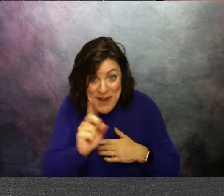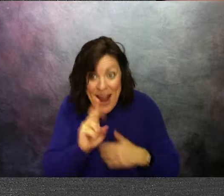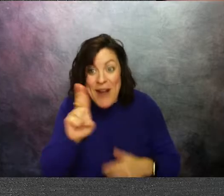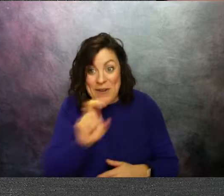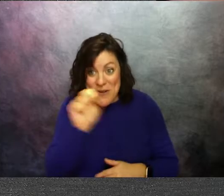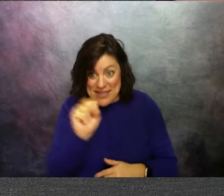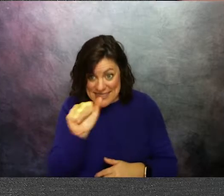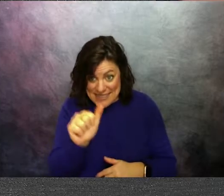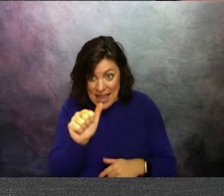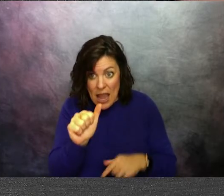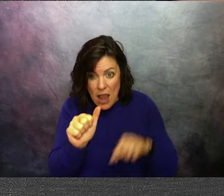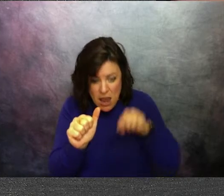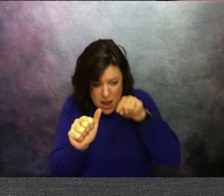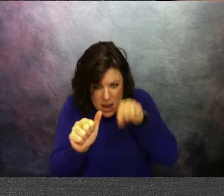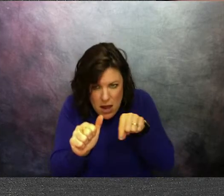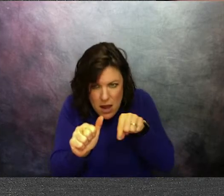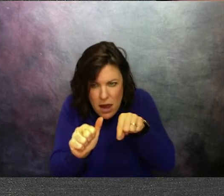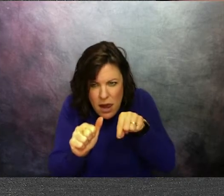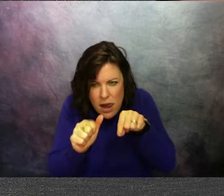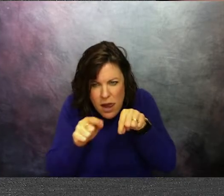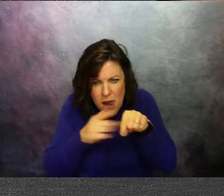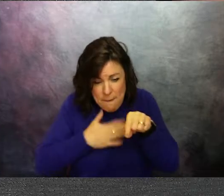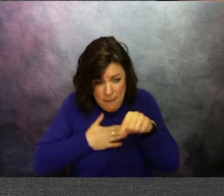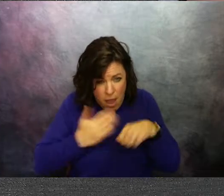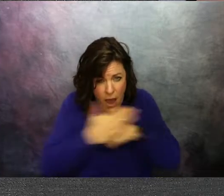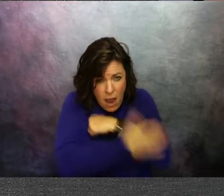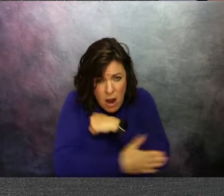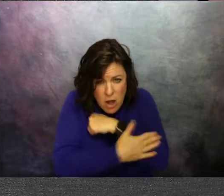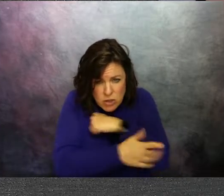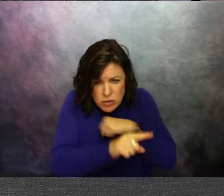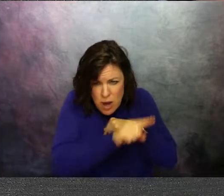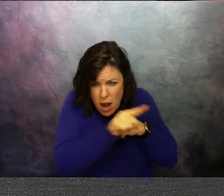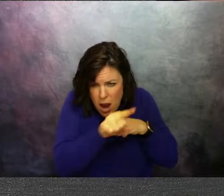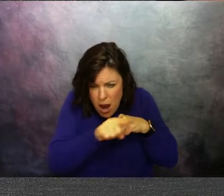Then I look at the map of my country and find my state.